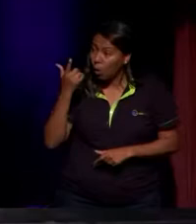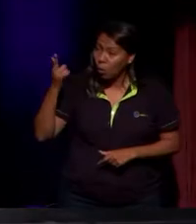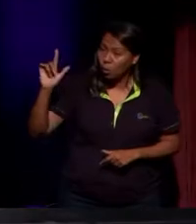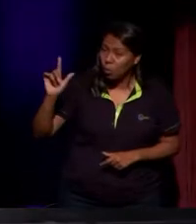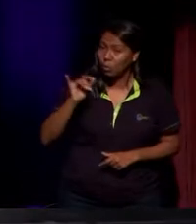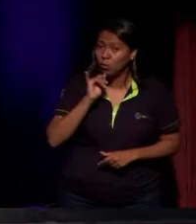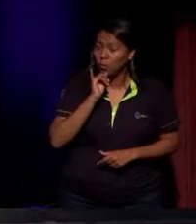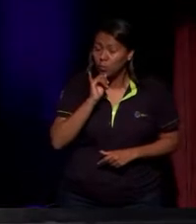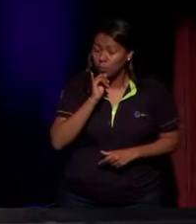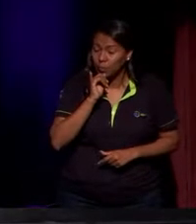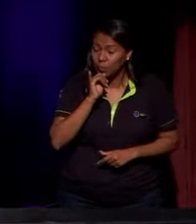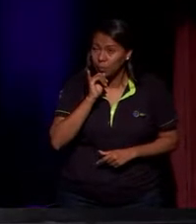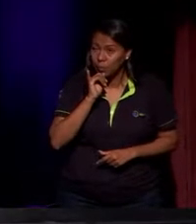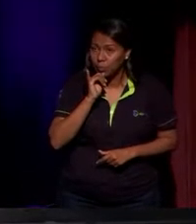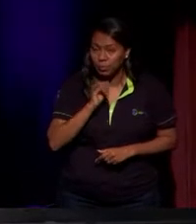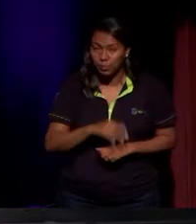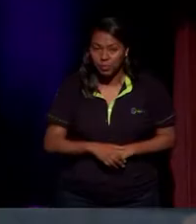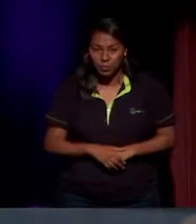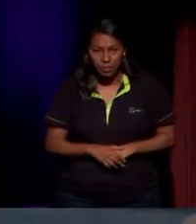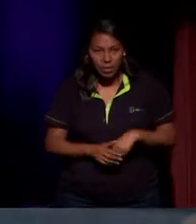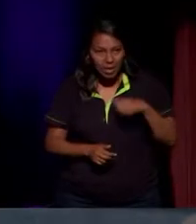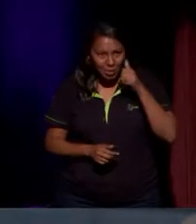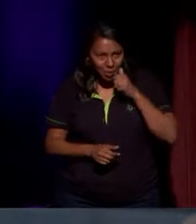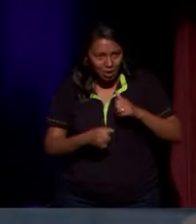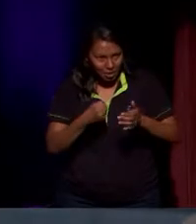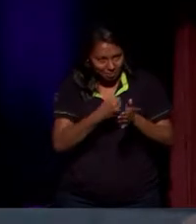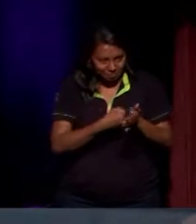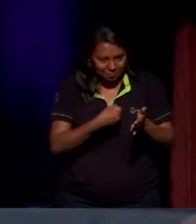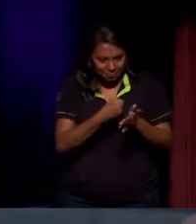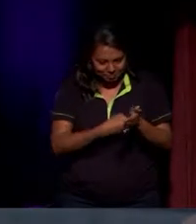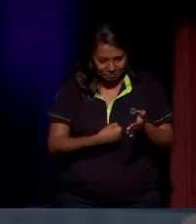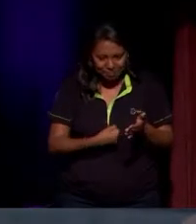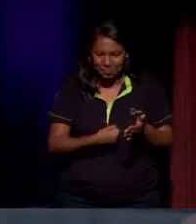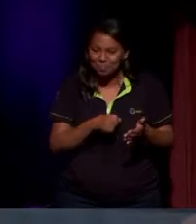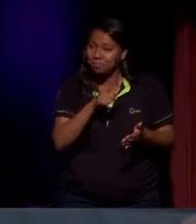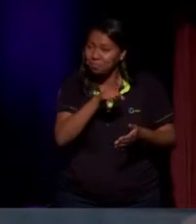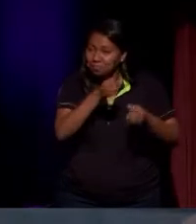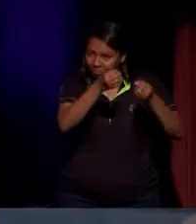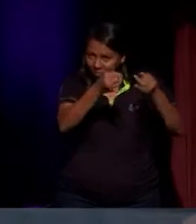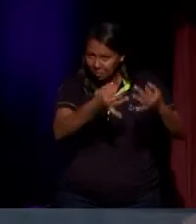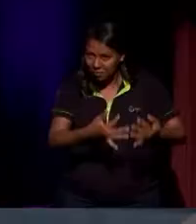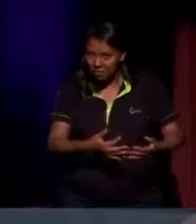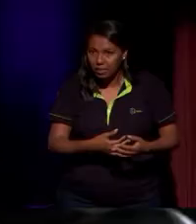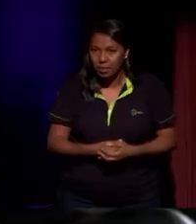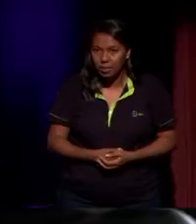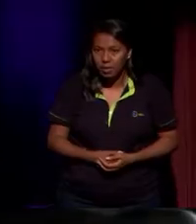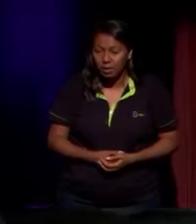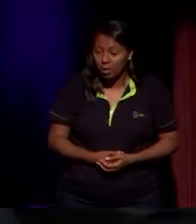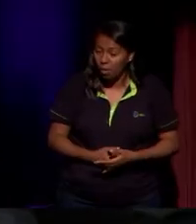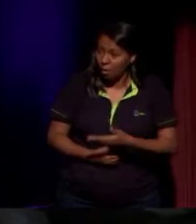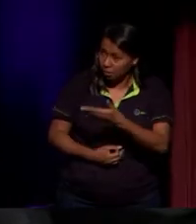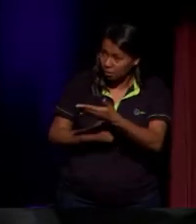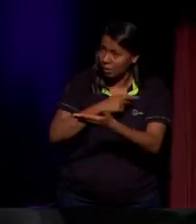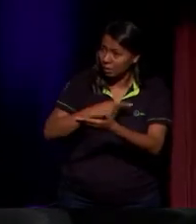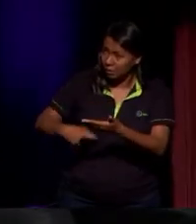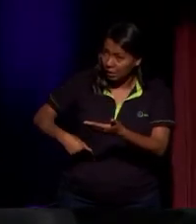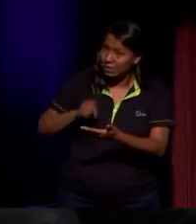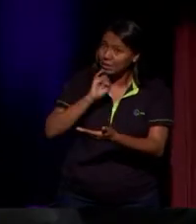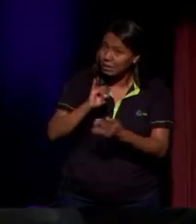there is a combatant who meets Eduardo Mondlane and says, comrade president, if we, women,